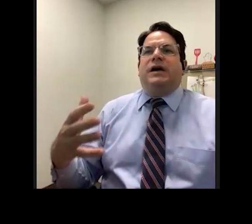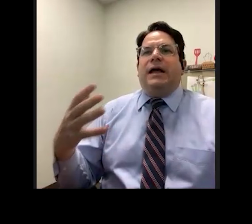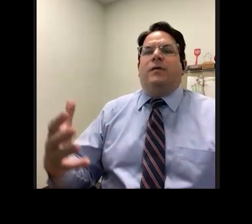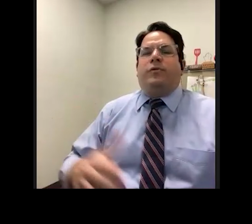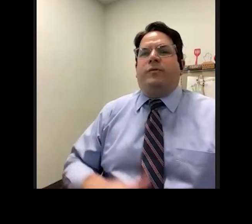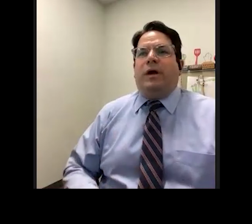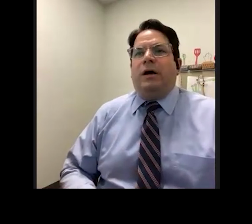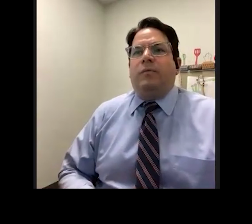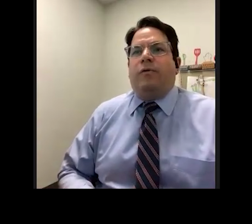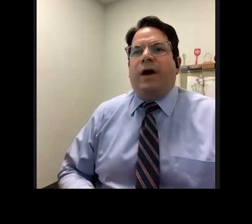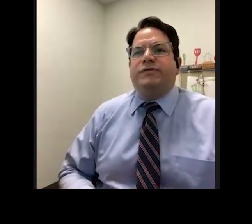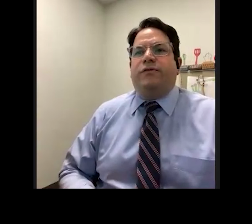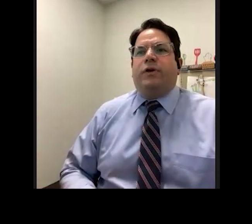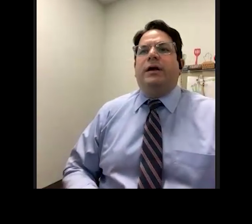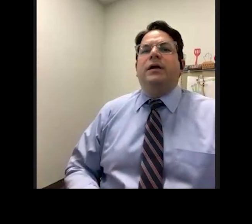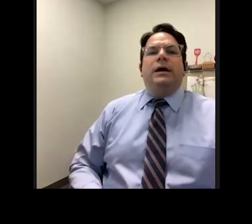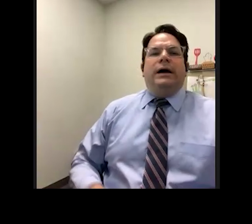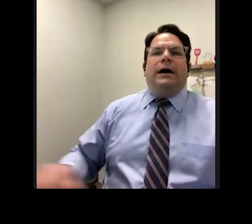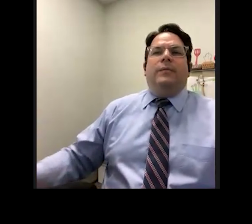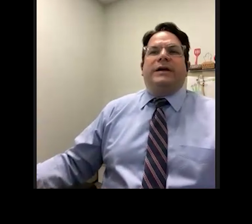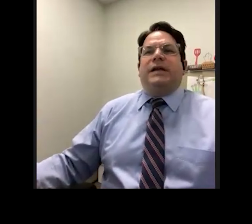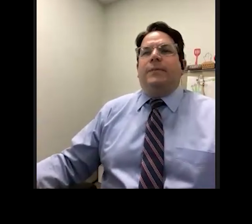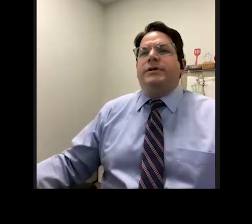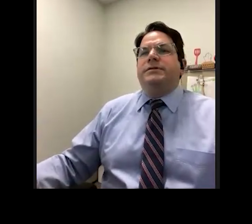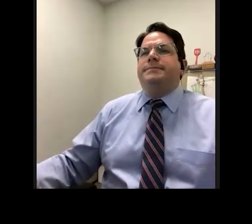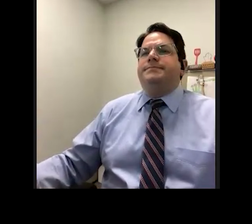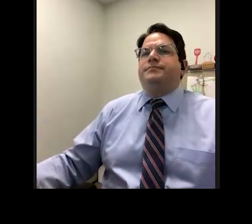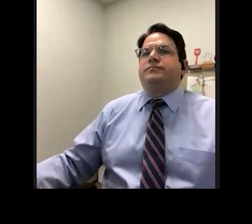that this site now provides for free. Next slide, please.